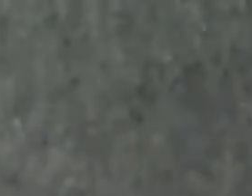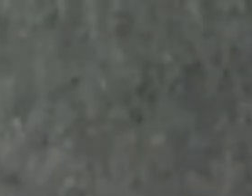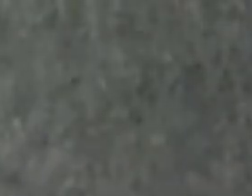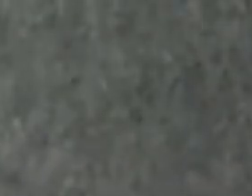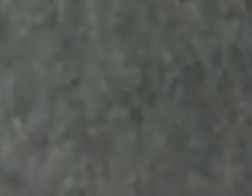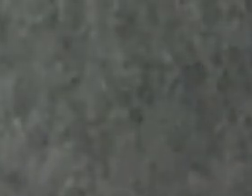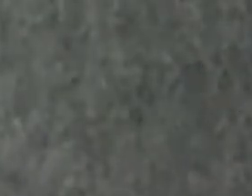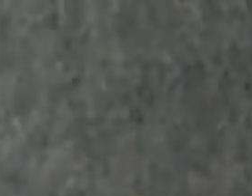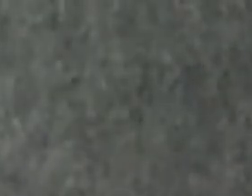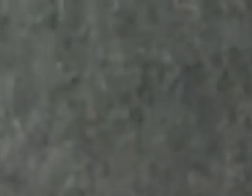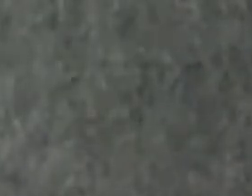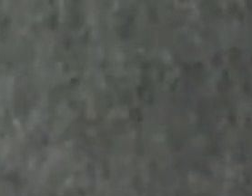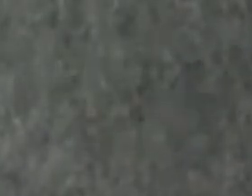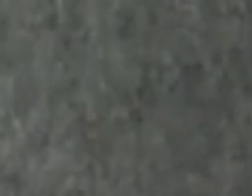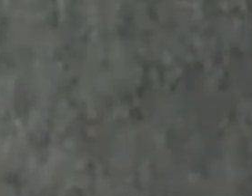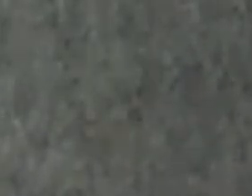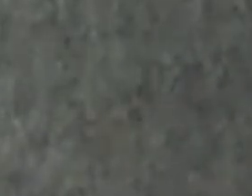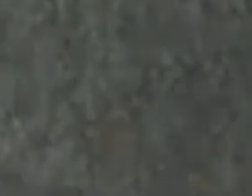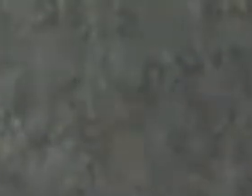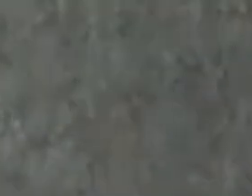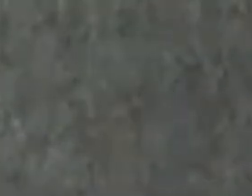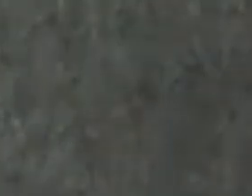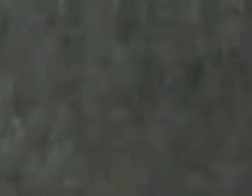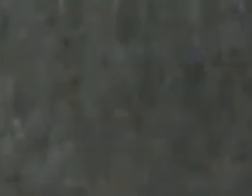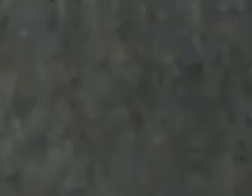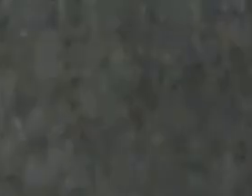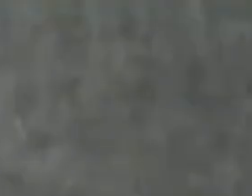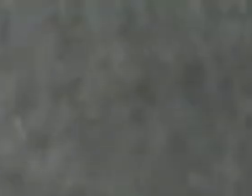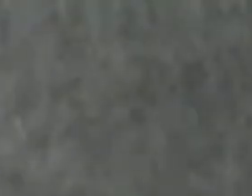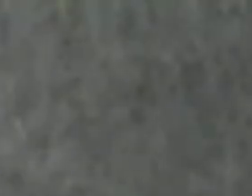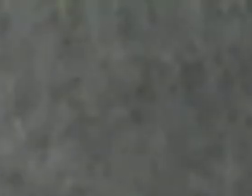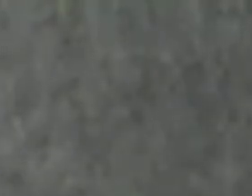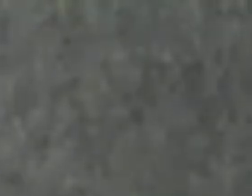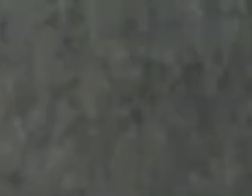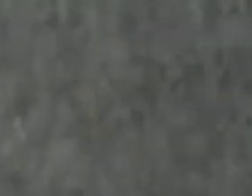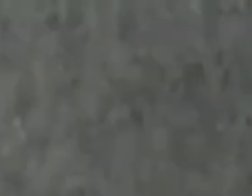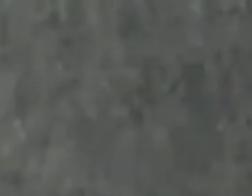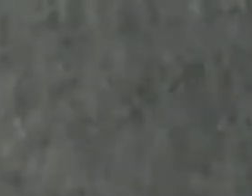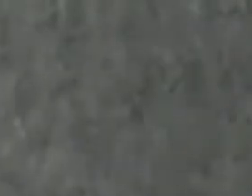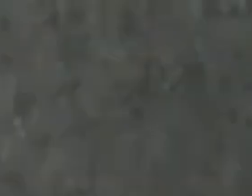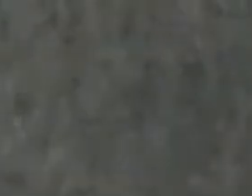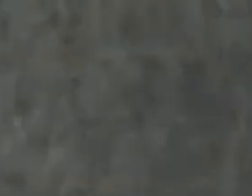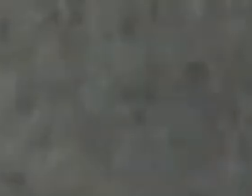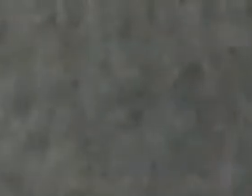Well, thank you, Natasha. Thank you, everybody, for joining us. Thank you. To Mercedes and Ginny looking for interpreters